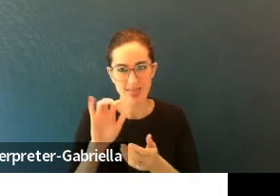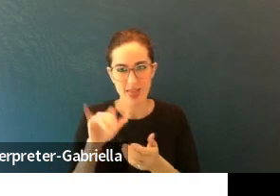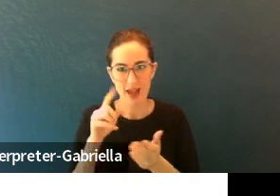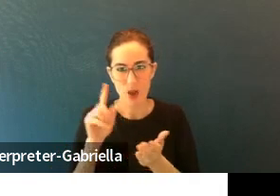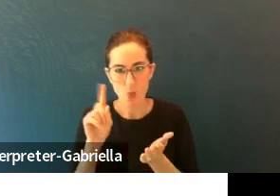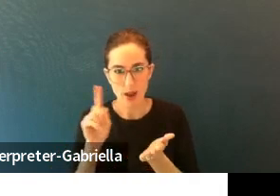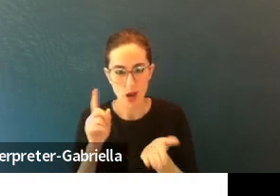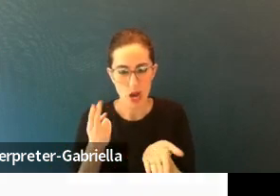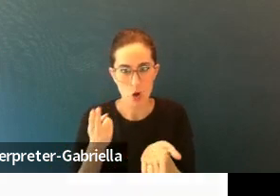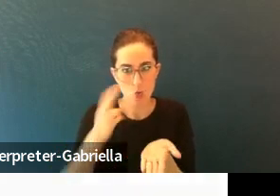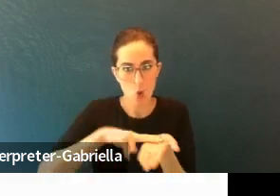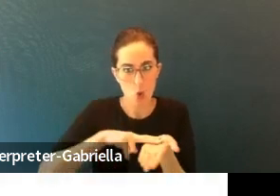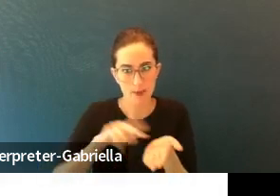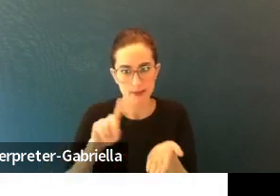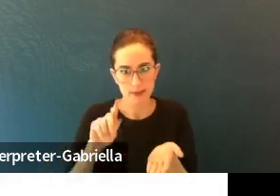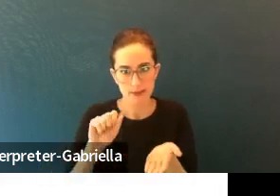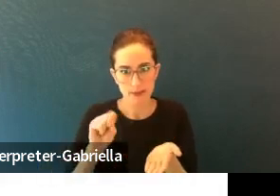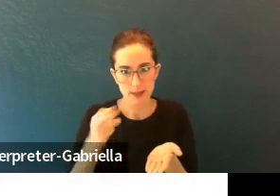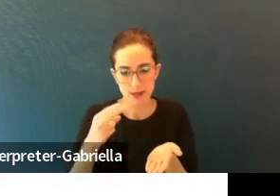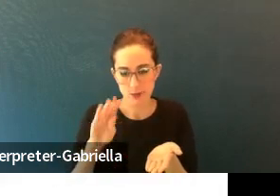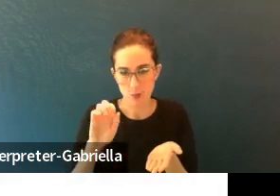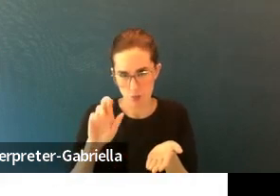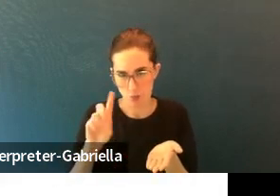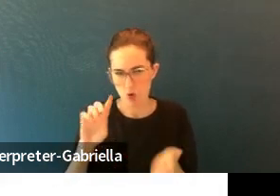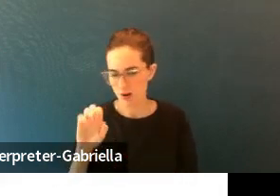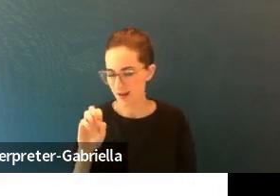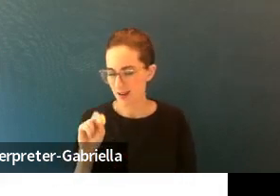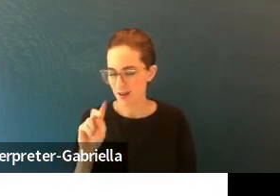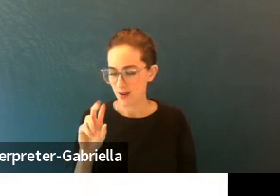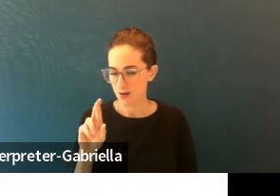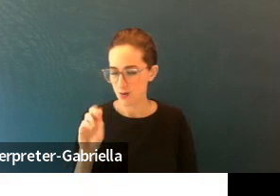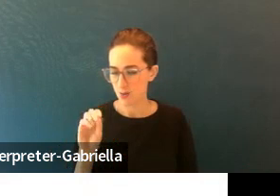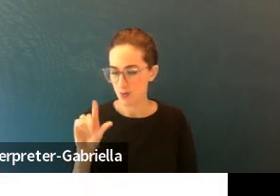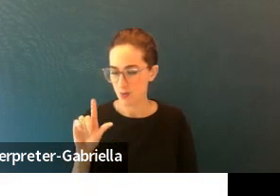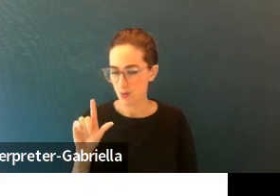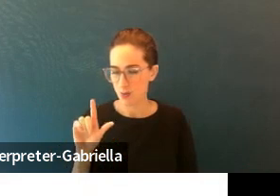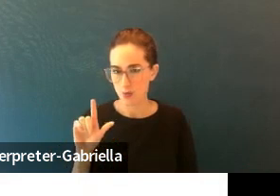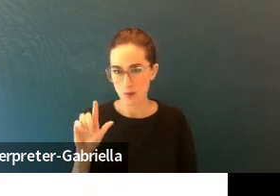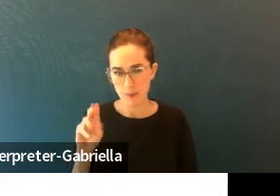We were working on additional things since.